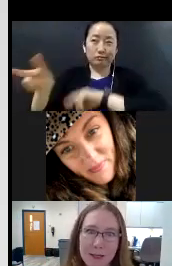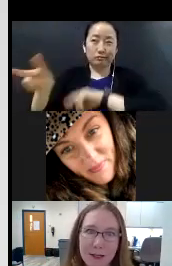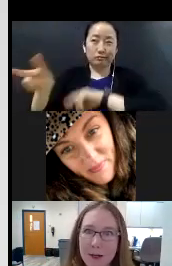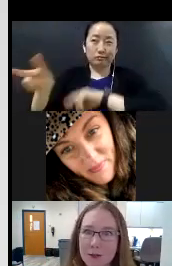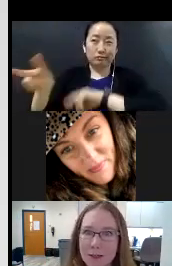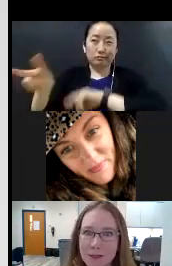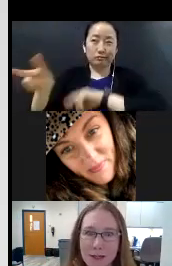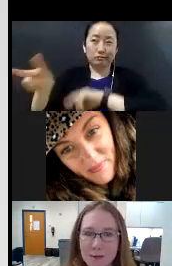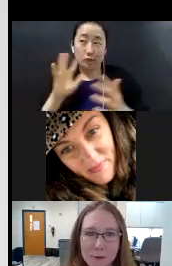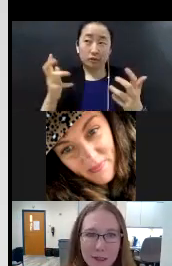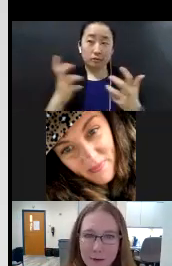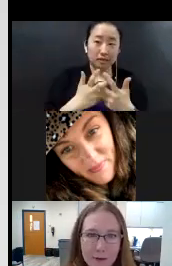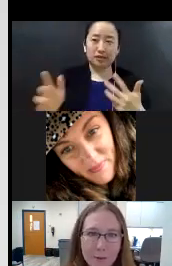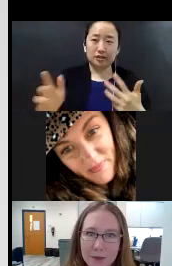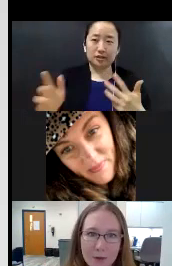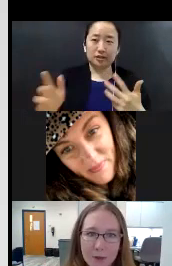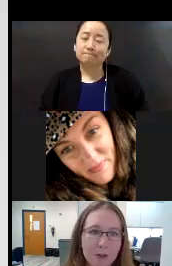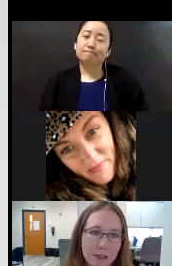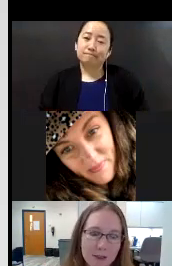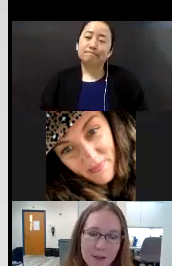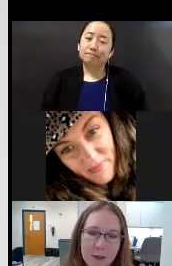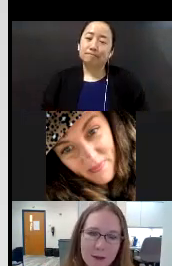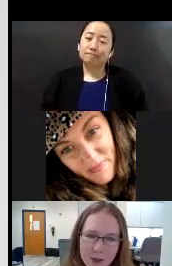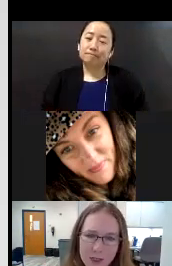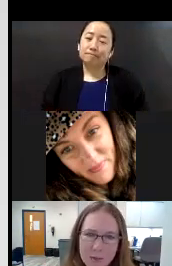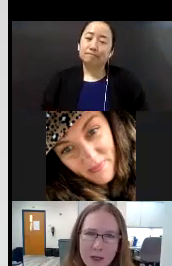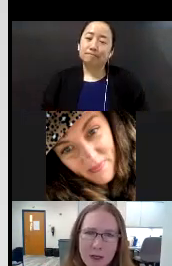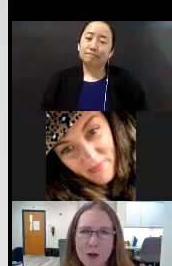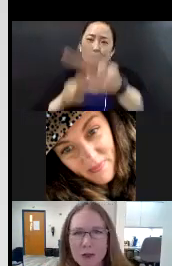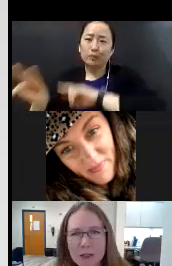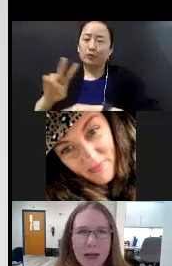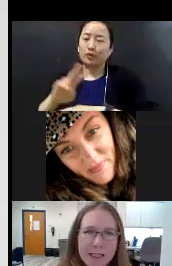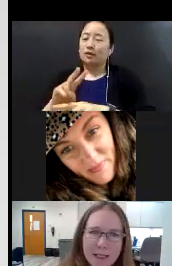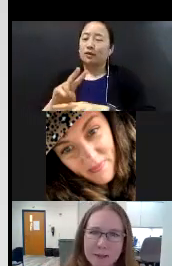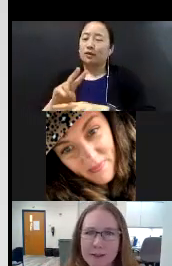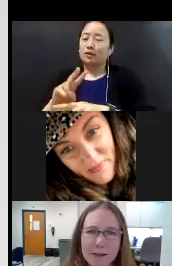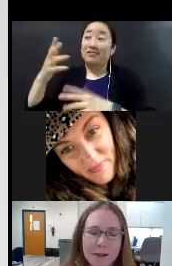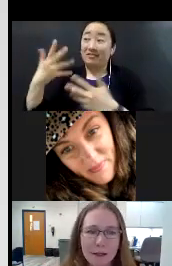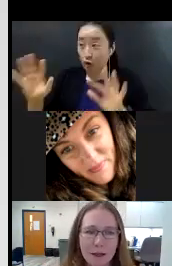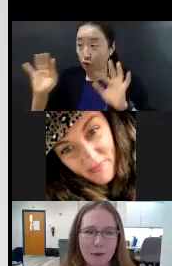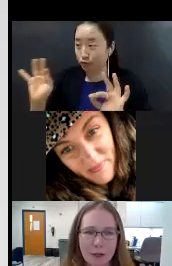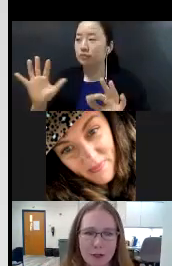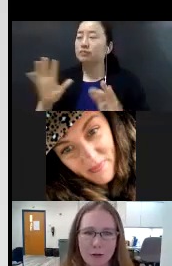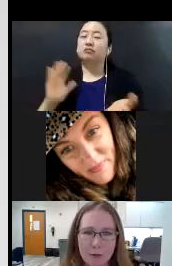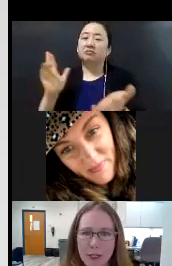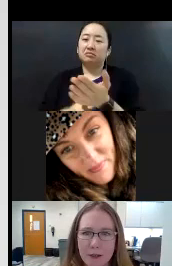CONTRACT TO STAY FOR A WEEK OR A MONTH. THOSE ARE ALTERNATIVE IDEAS WHEN YOU WORK ON